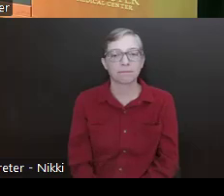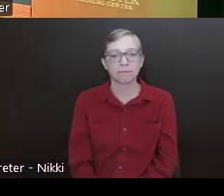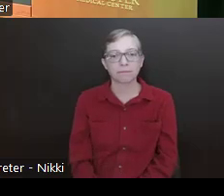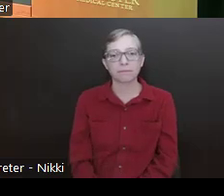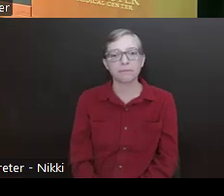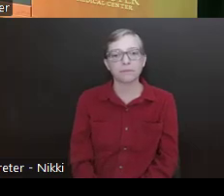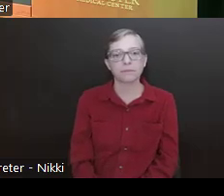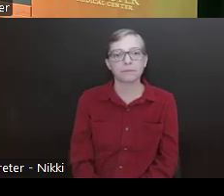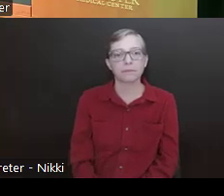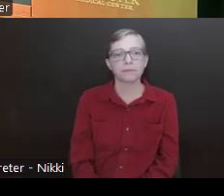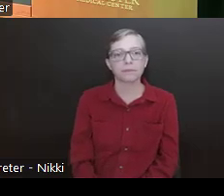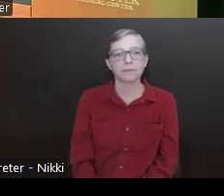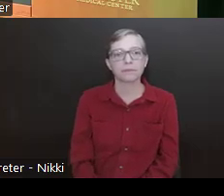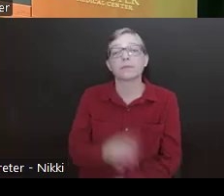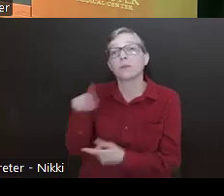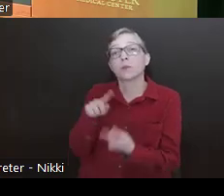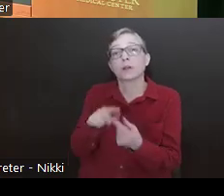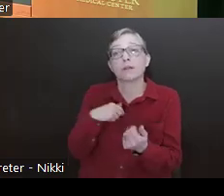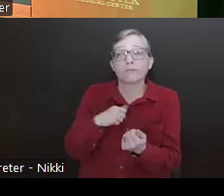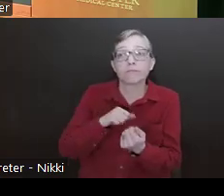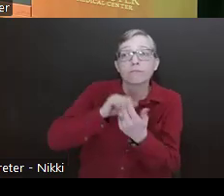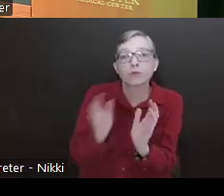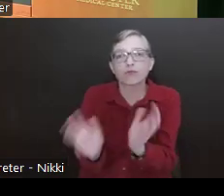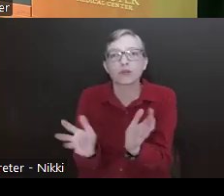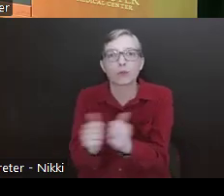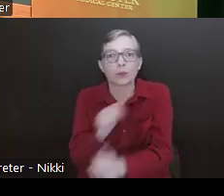patients and we've done some kind of collaborative care studies where we're screening people for